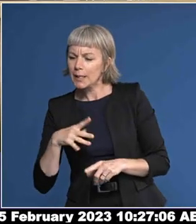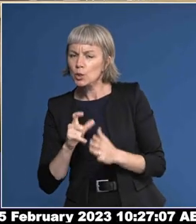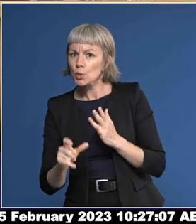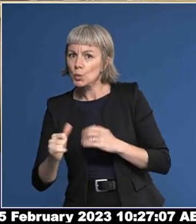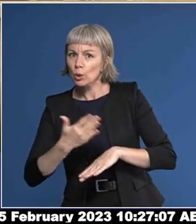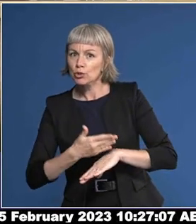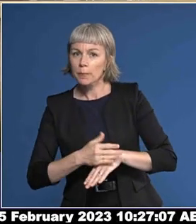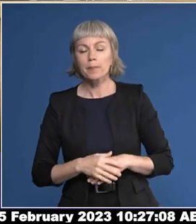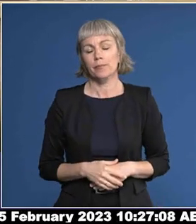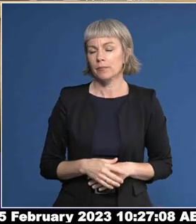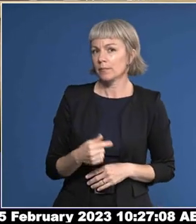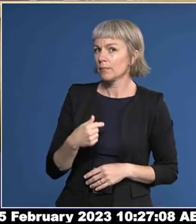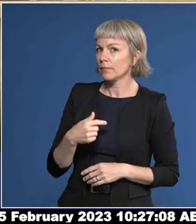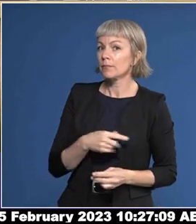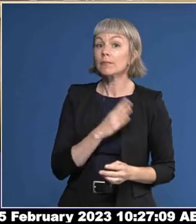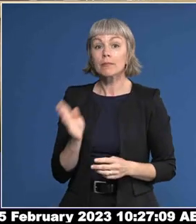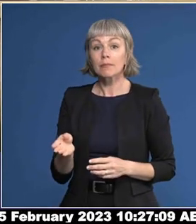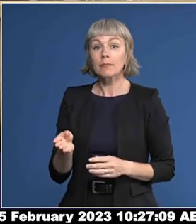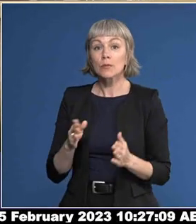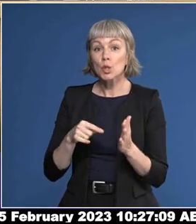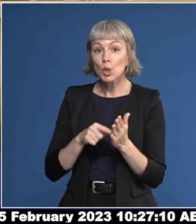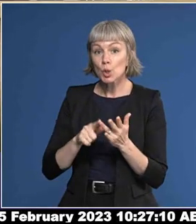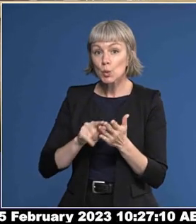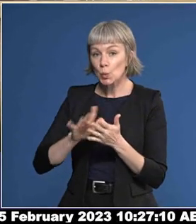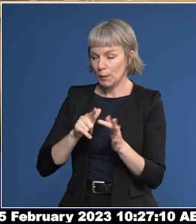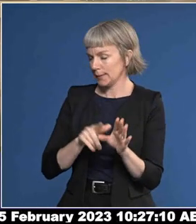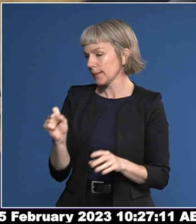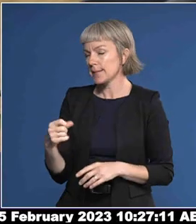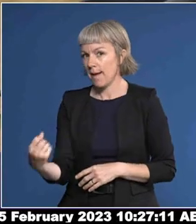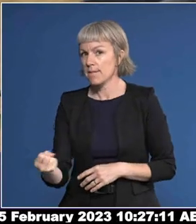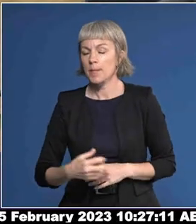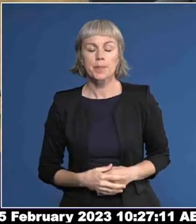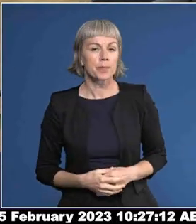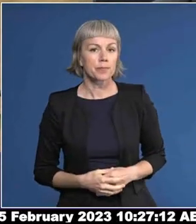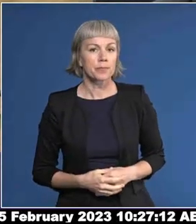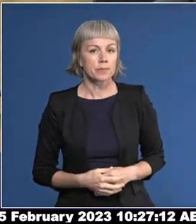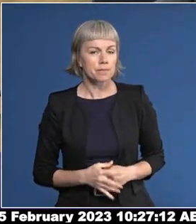Yes, we do. MS EASTMAN: All of you, I assume - two organisations have already been in the